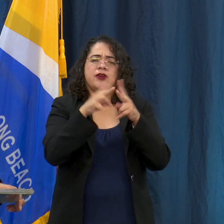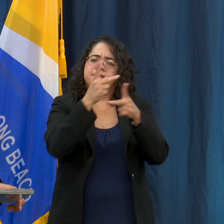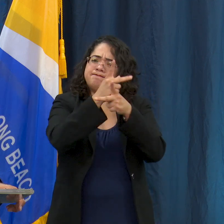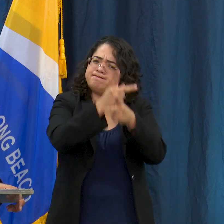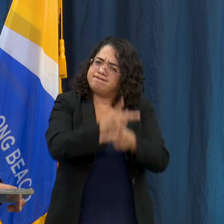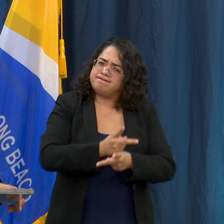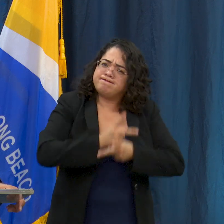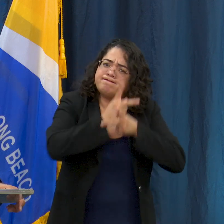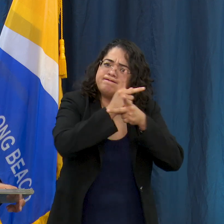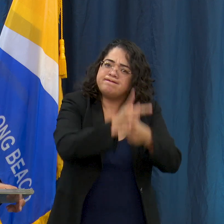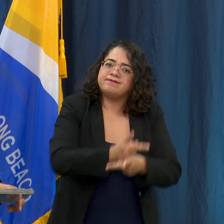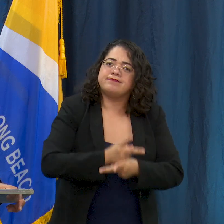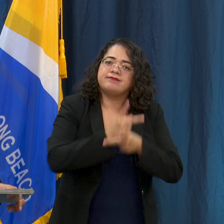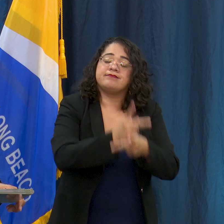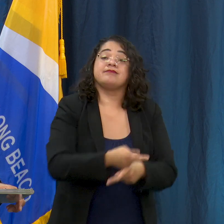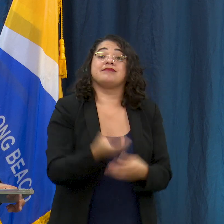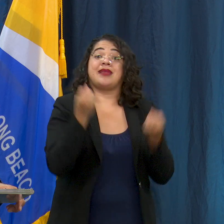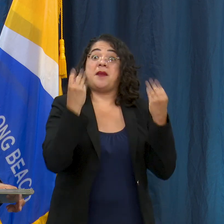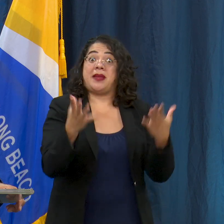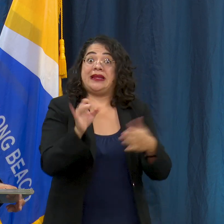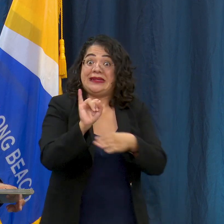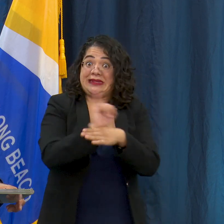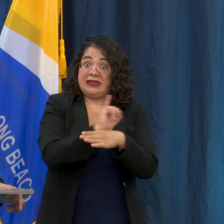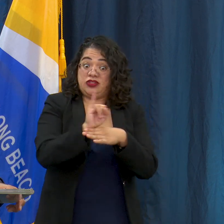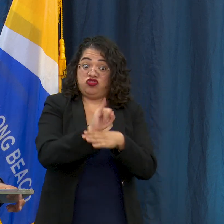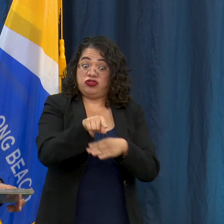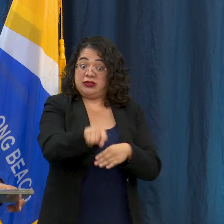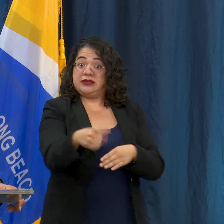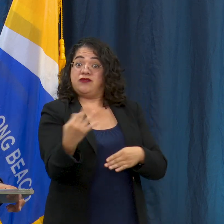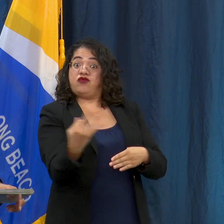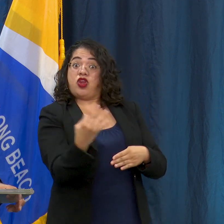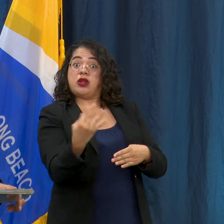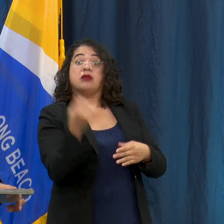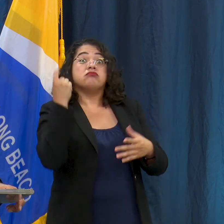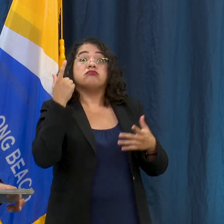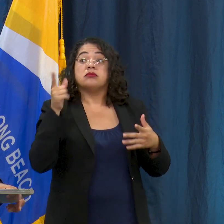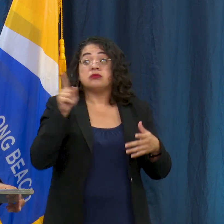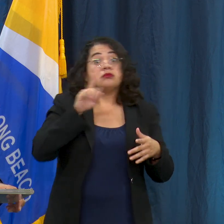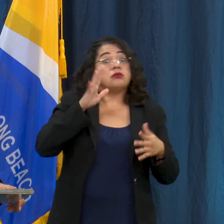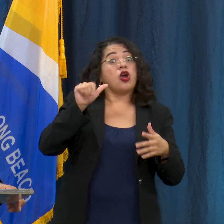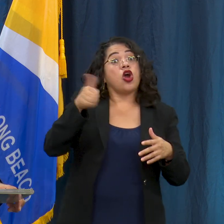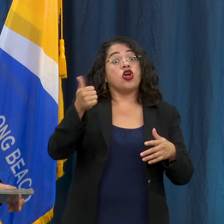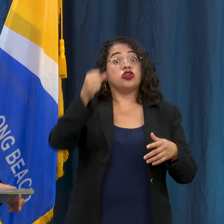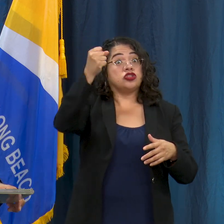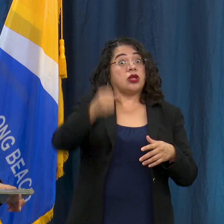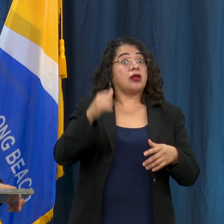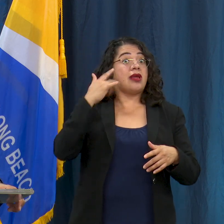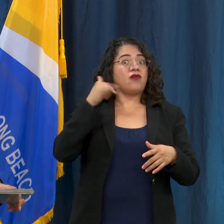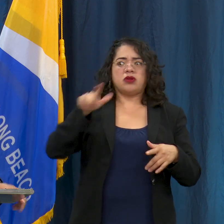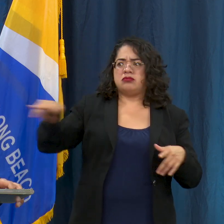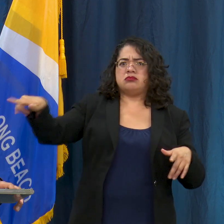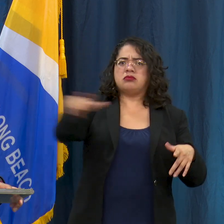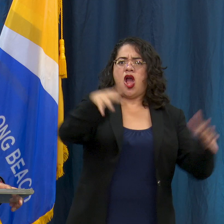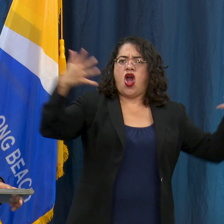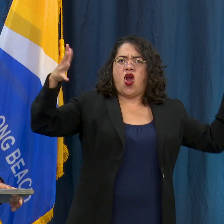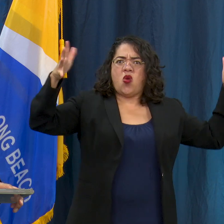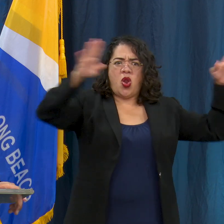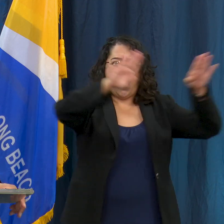industries that are going to open in Long Beach on Friday are already open all across Southern California and while we know that's been hard on small